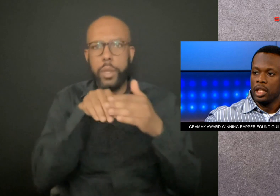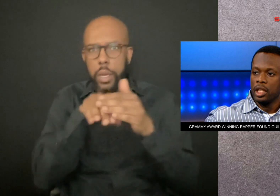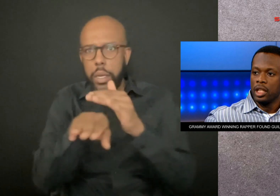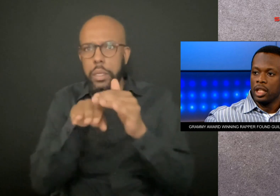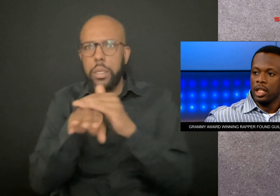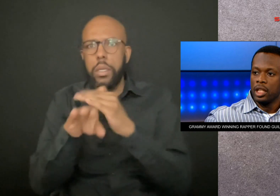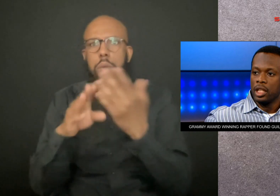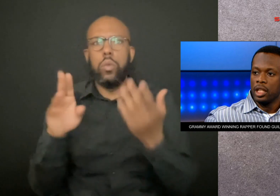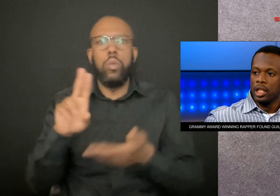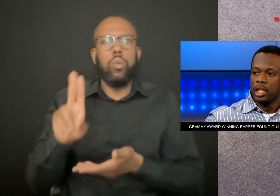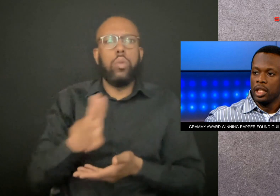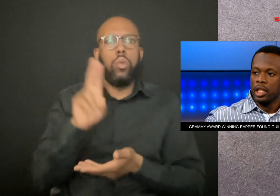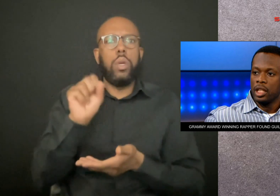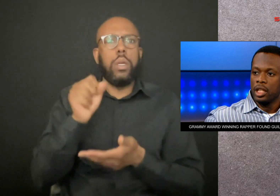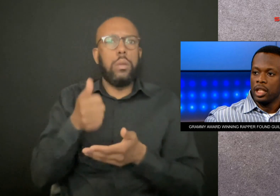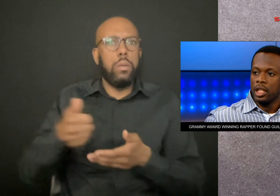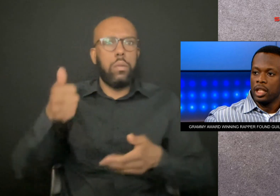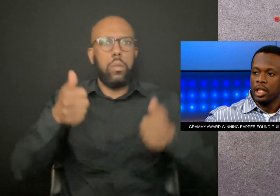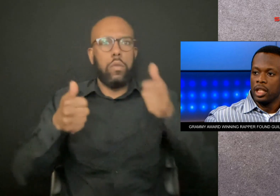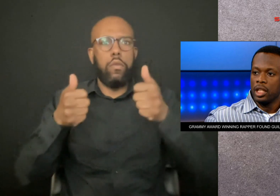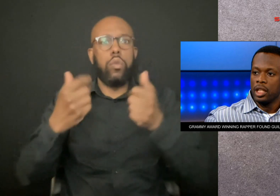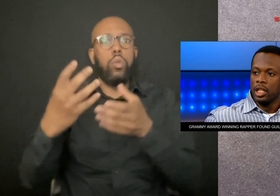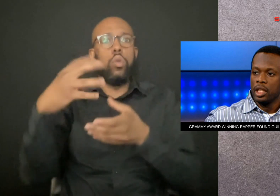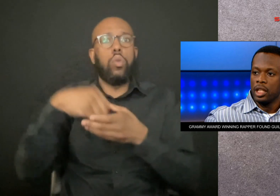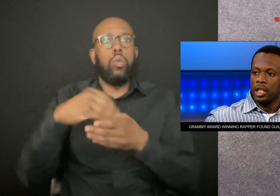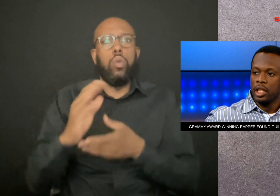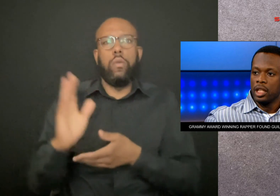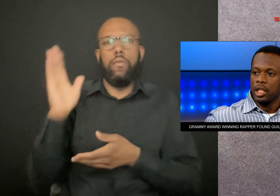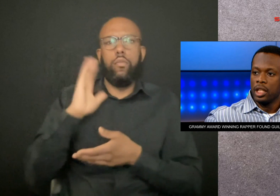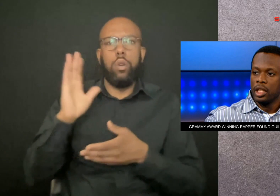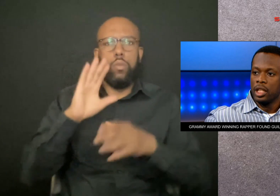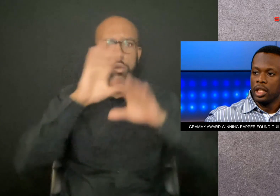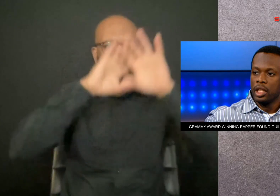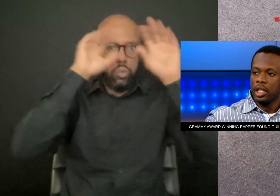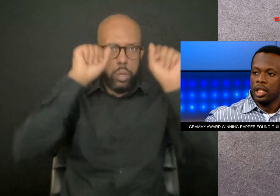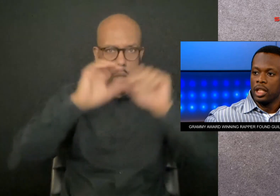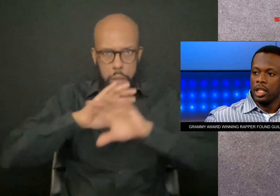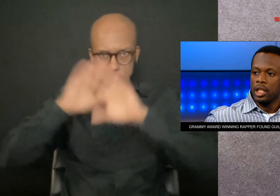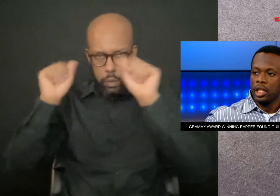including former presidents Barack Obama and Donald Trump